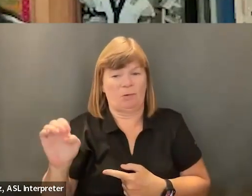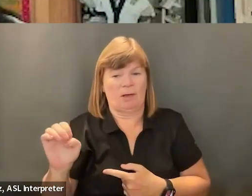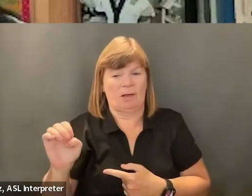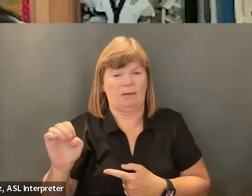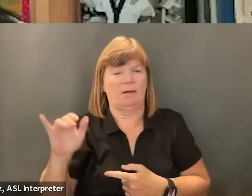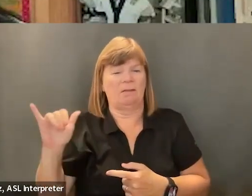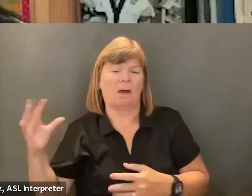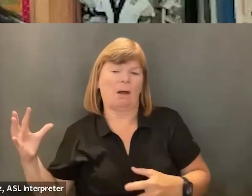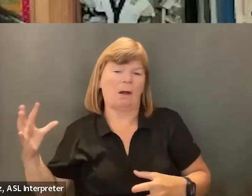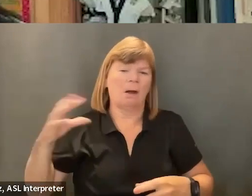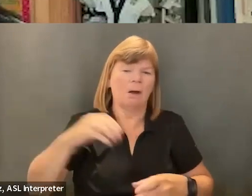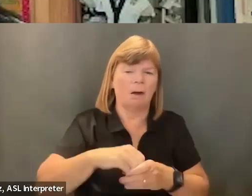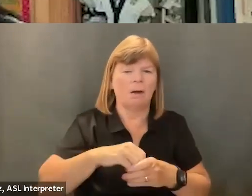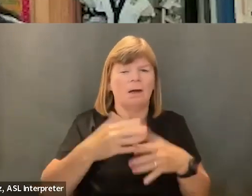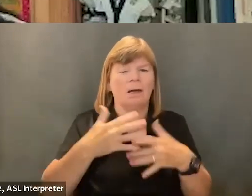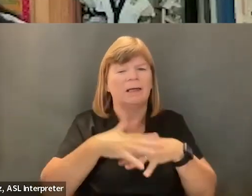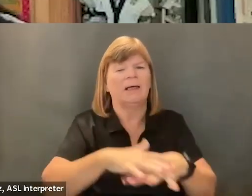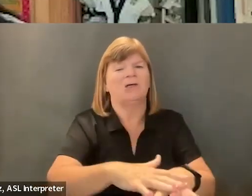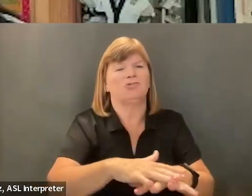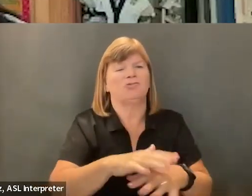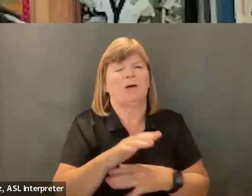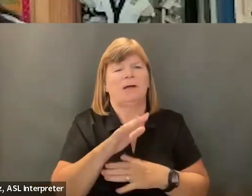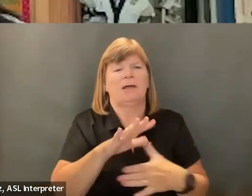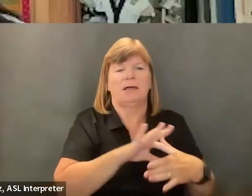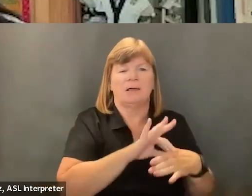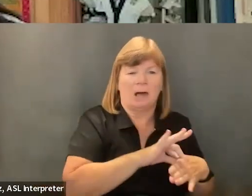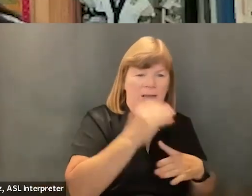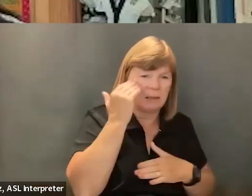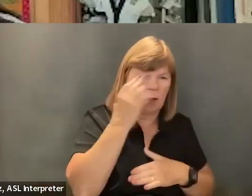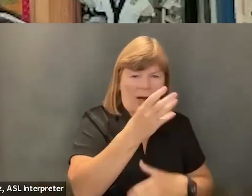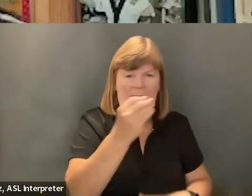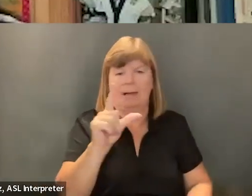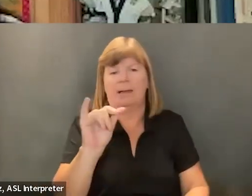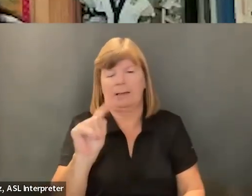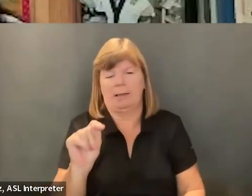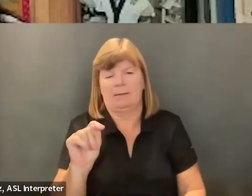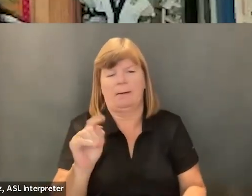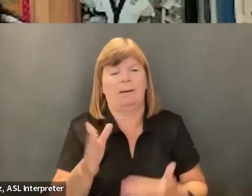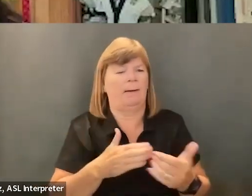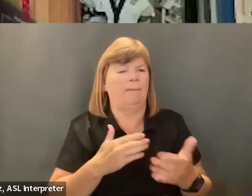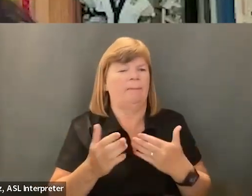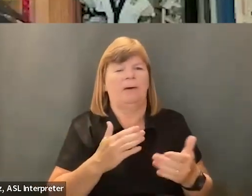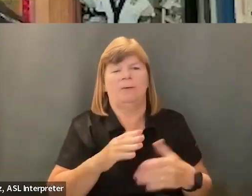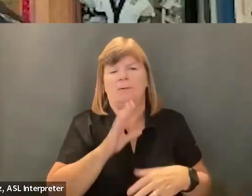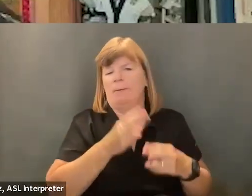uh content knowledge and literacy whether it was in English language arts or whether with other